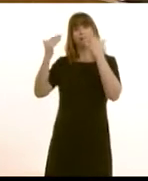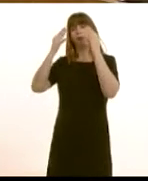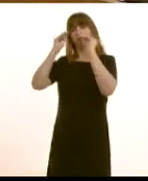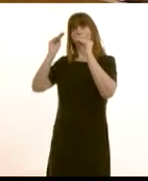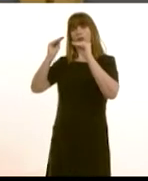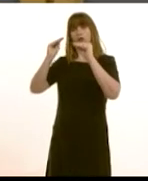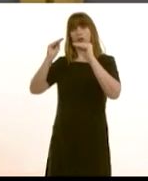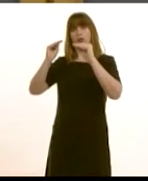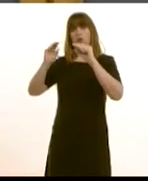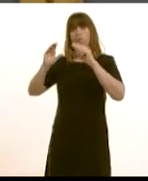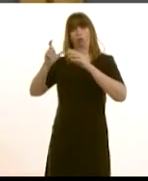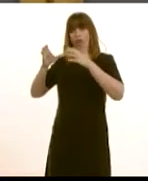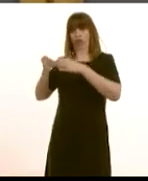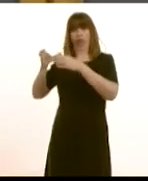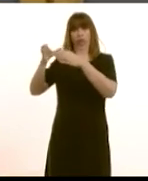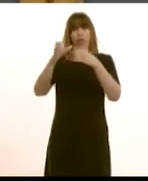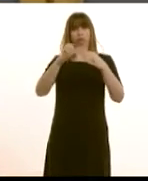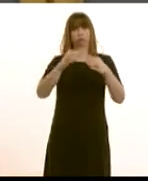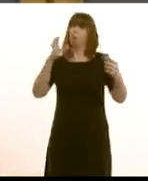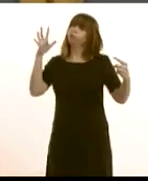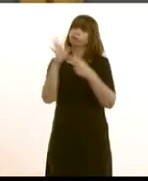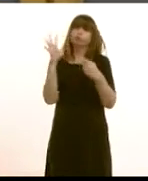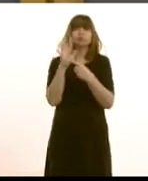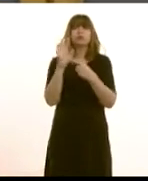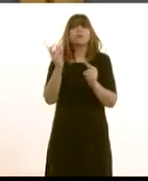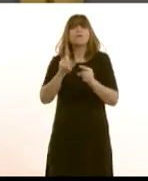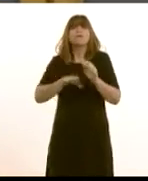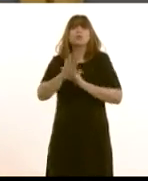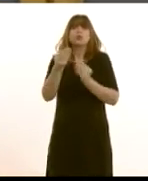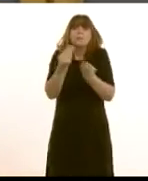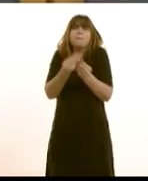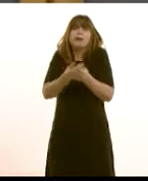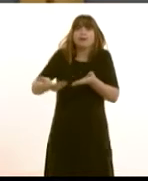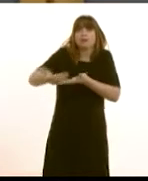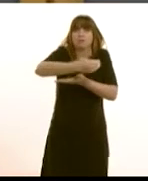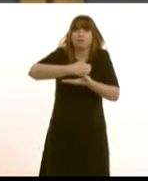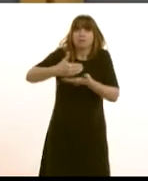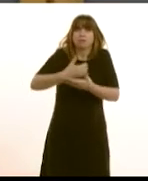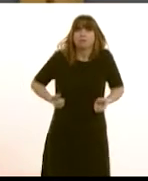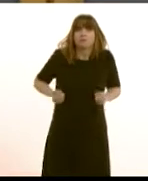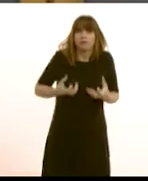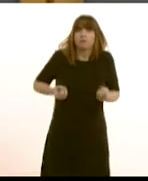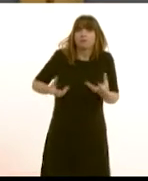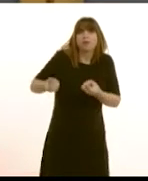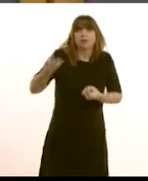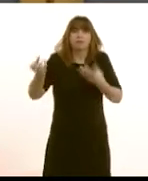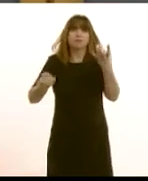are the backbone not only of our economy, but of our entire country. In your draft budget,